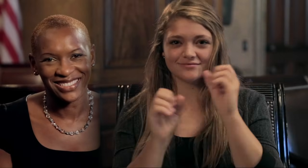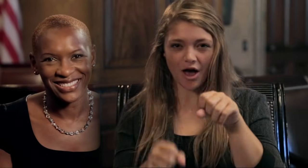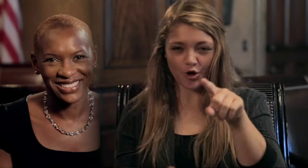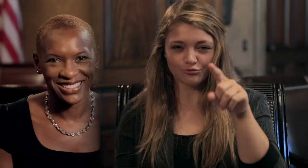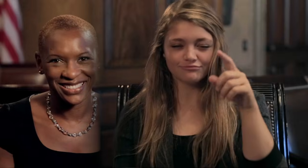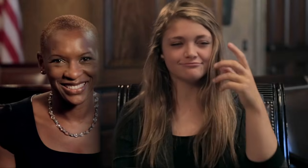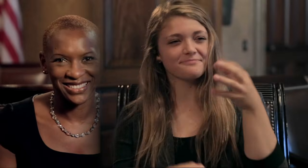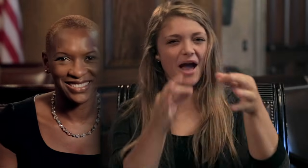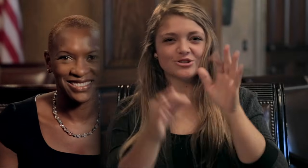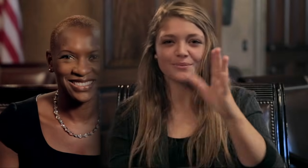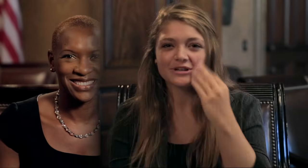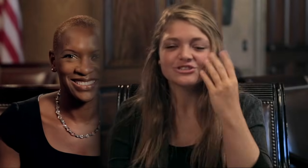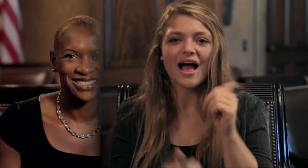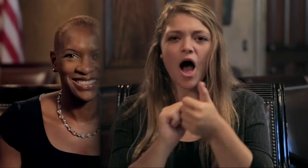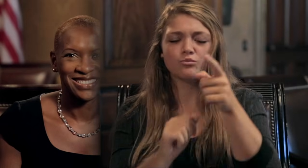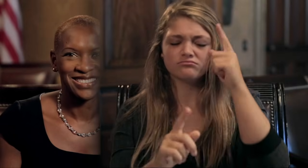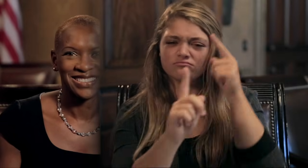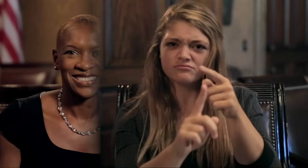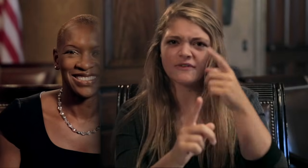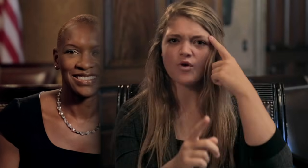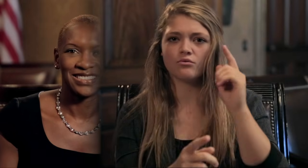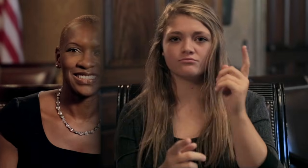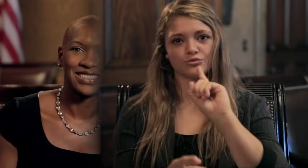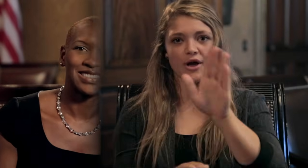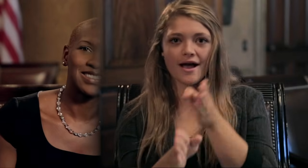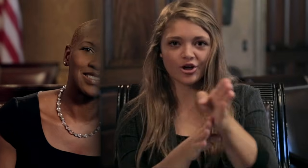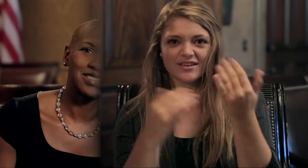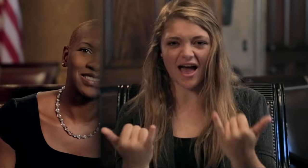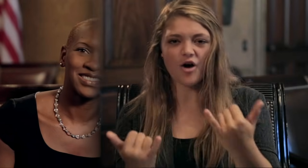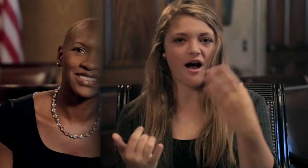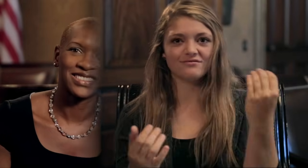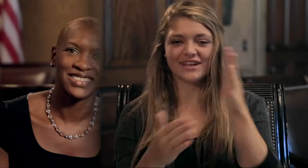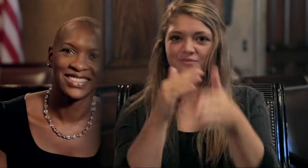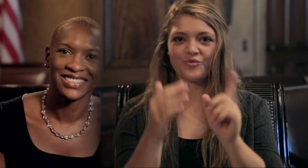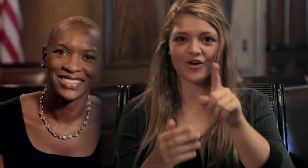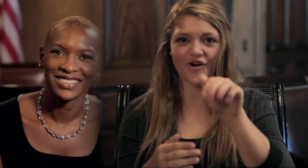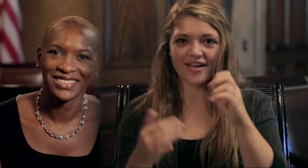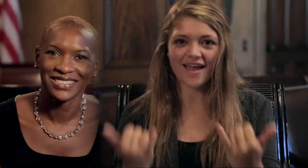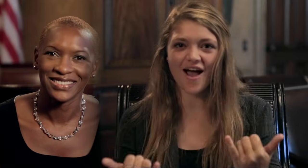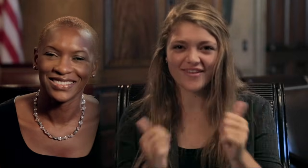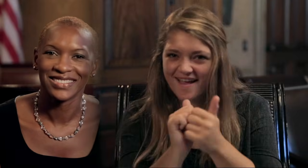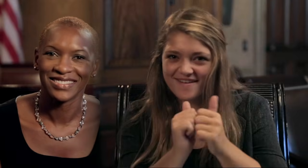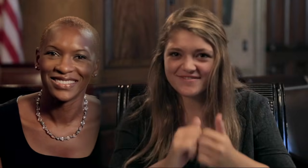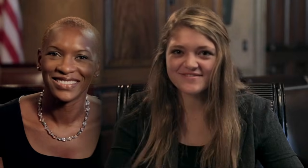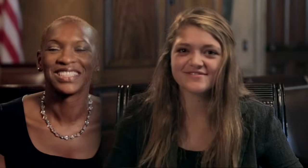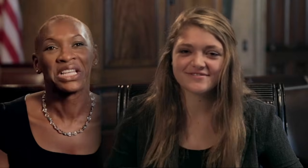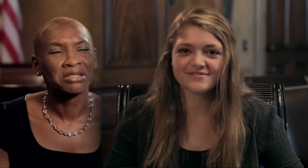Can you tell us about your experiences, how you aspired to be and where you are now?